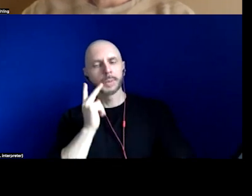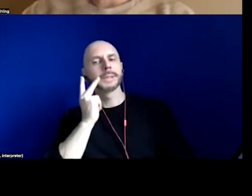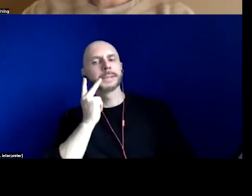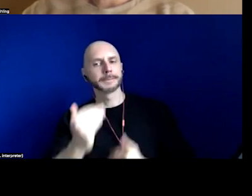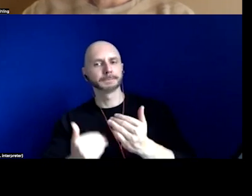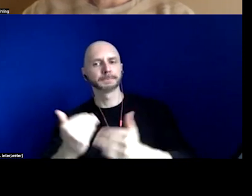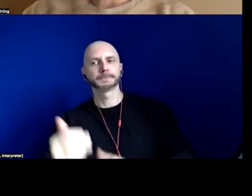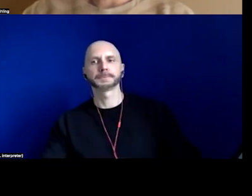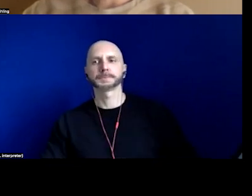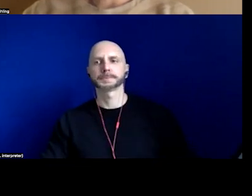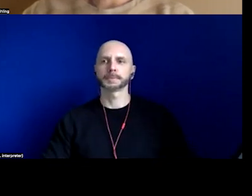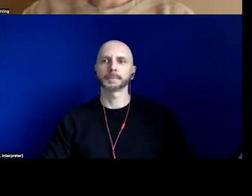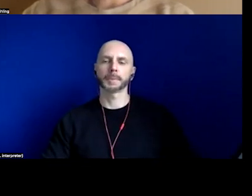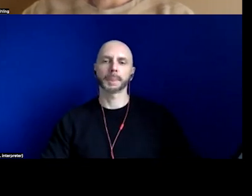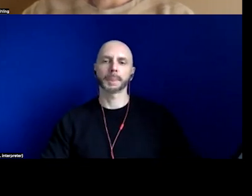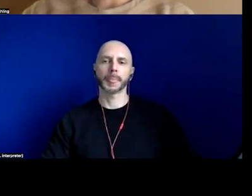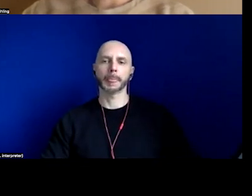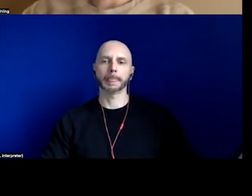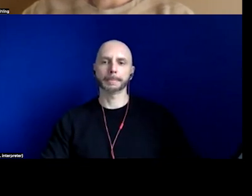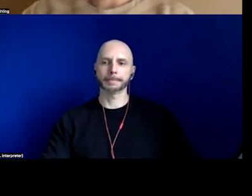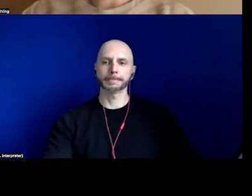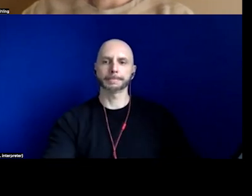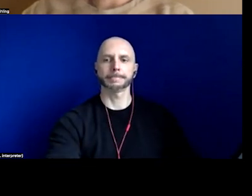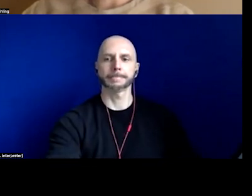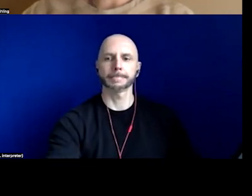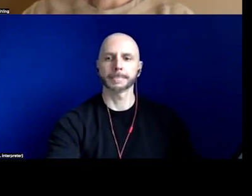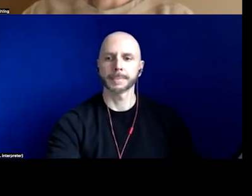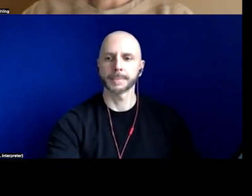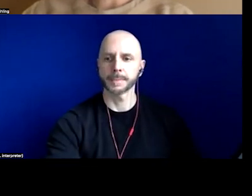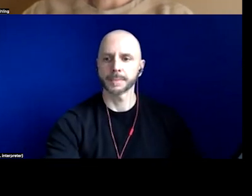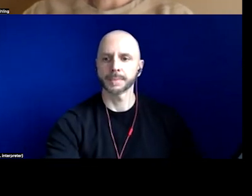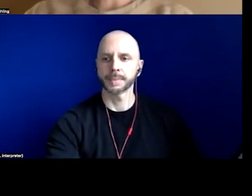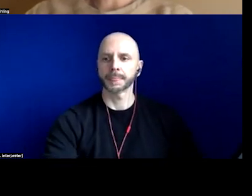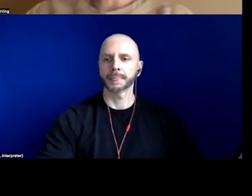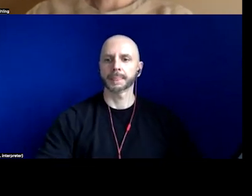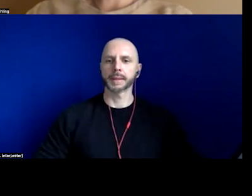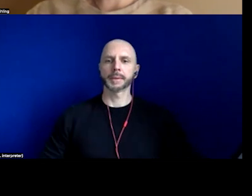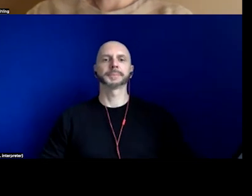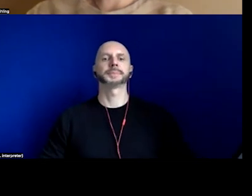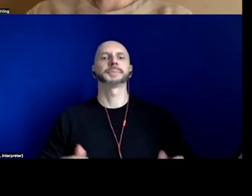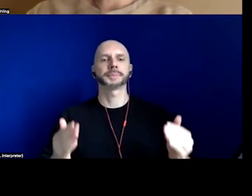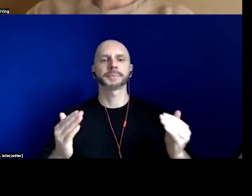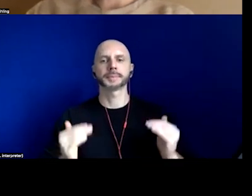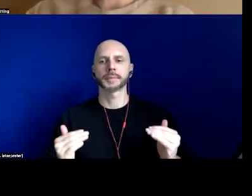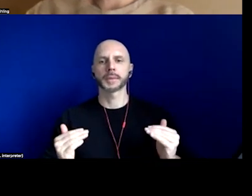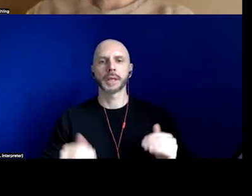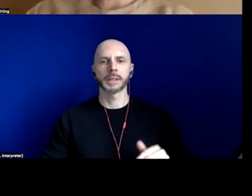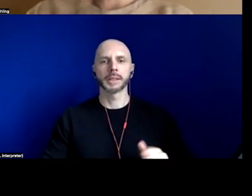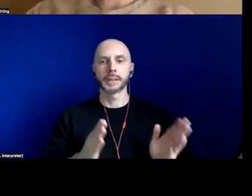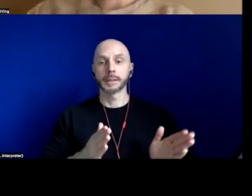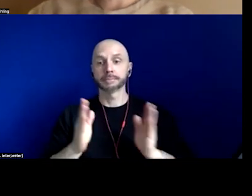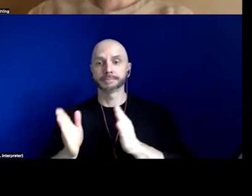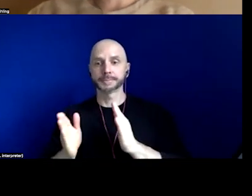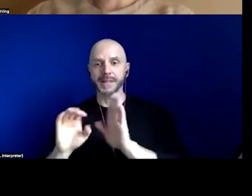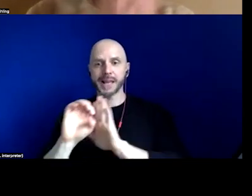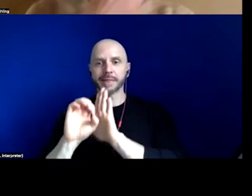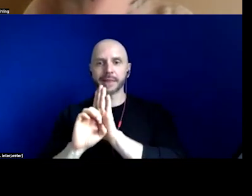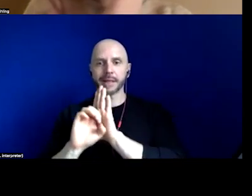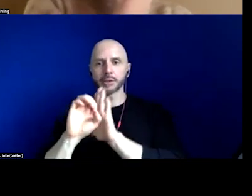For our other point, the ethical and transparent use. We saw this kind of disclaimer text that I